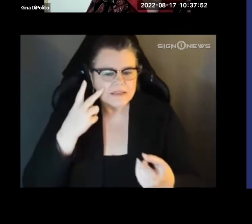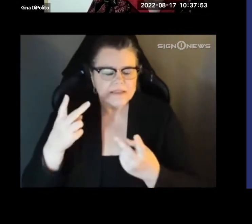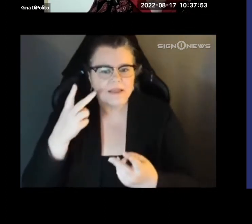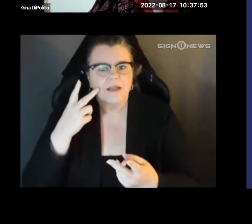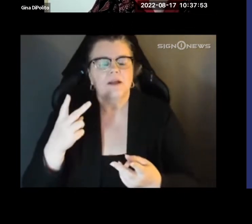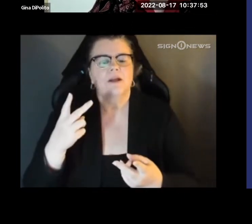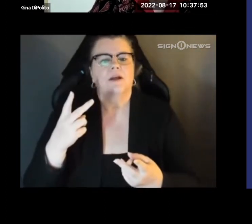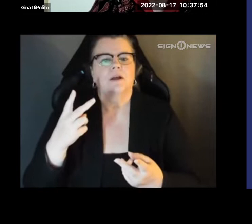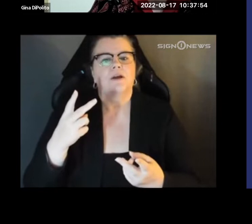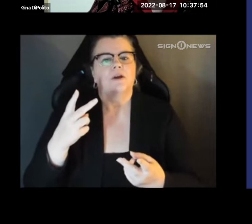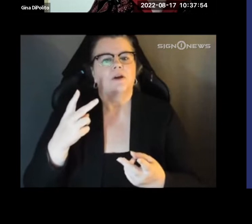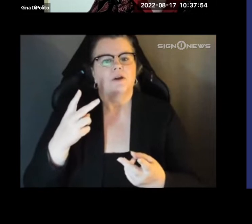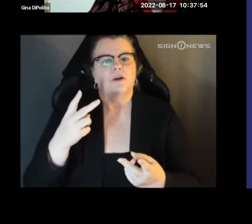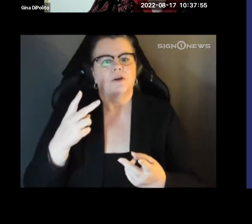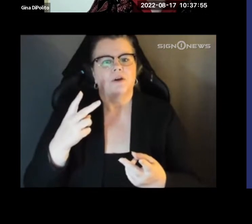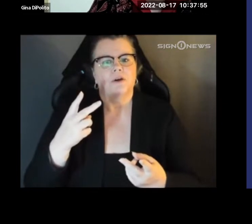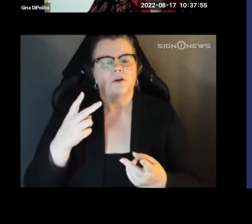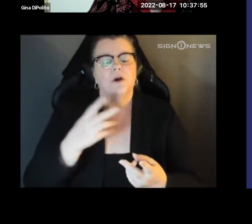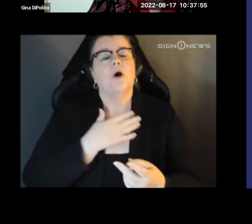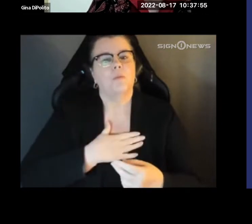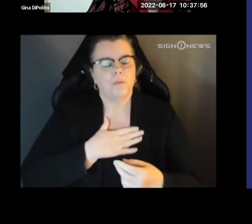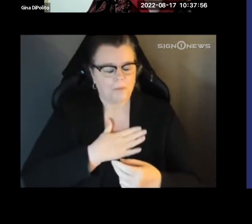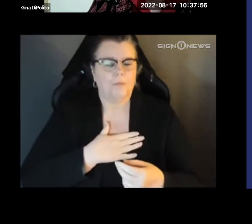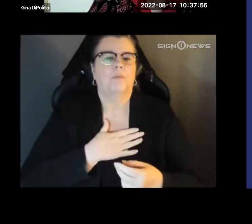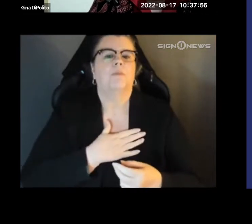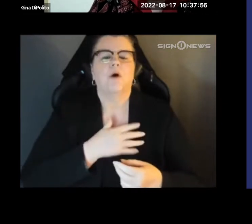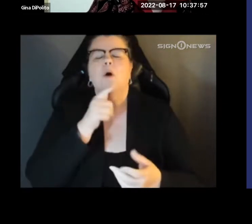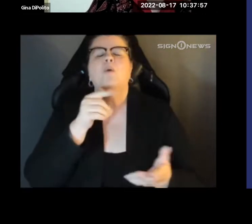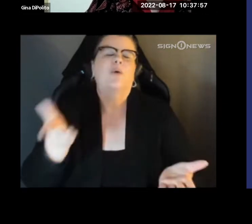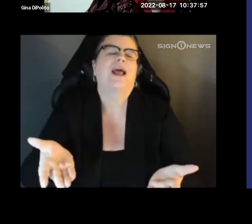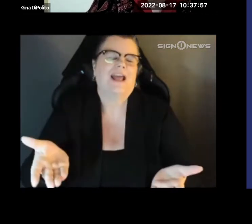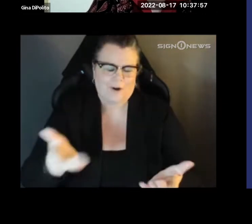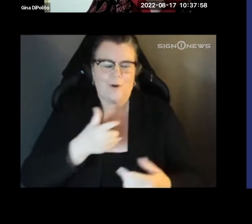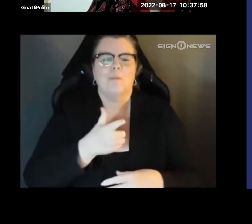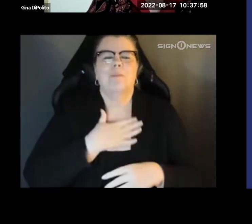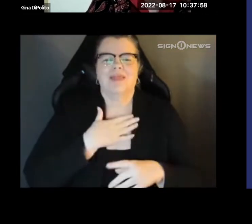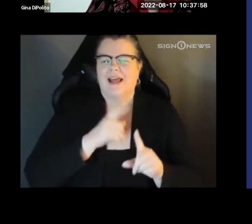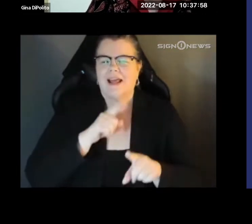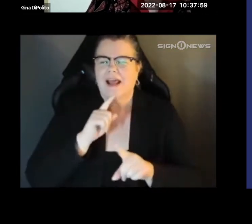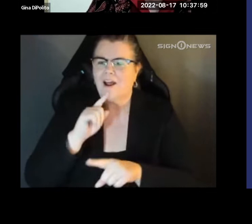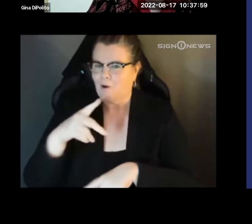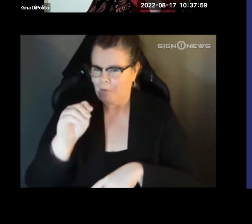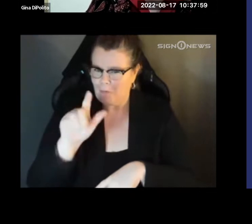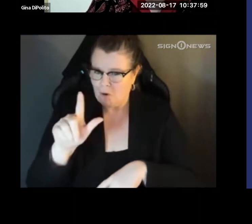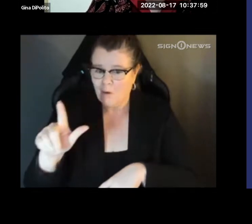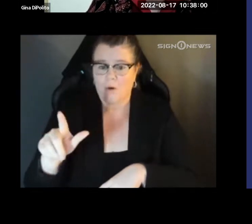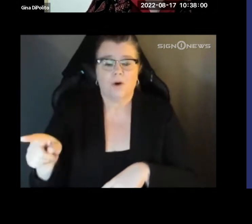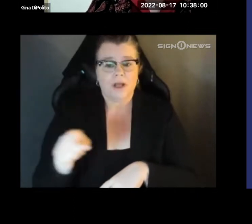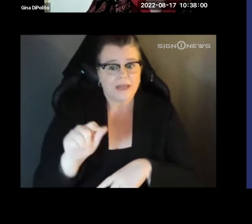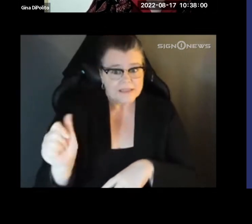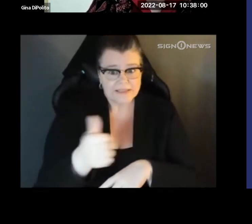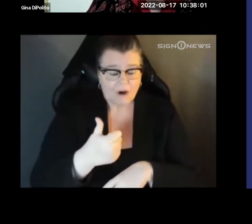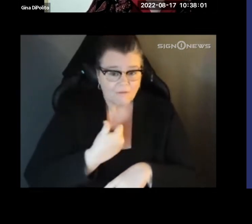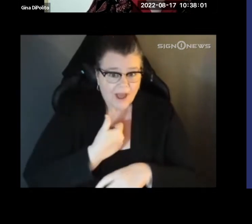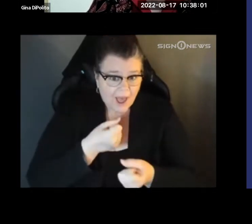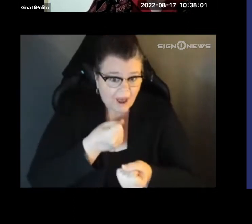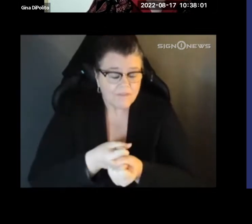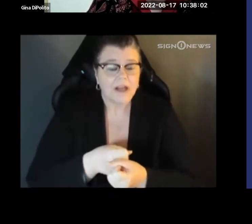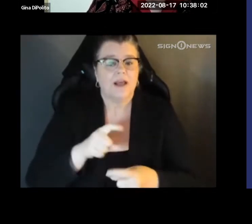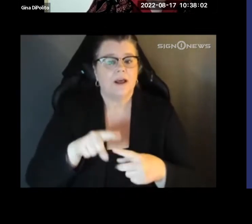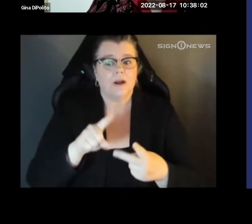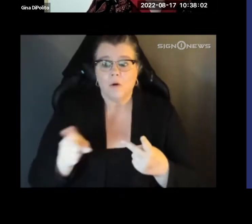poll are you a sub aggregate family member director support professional support us